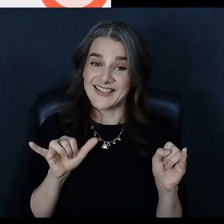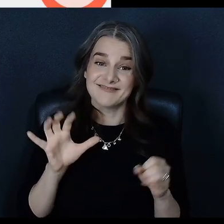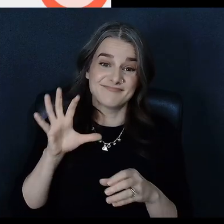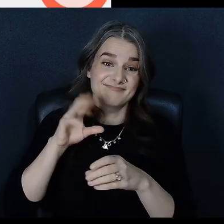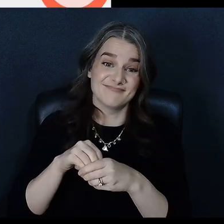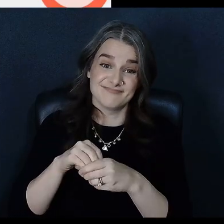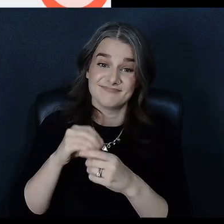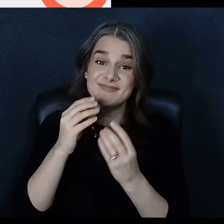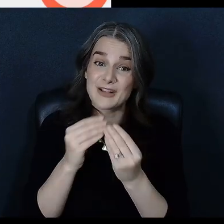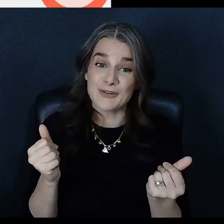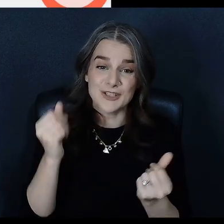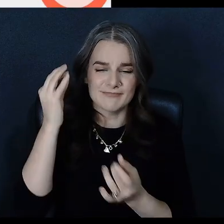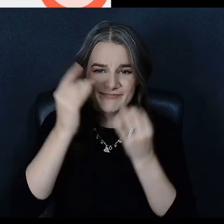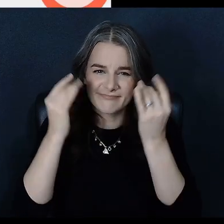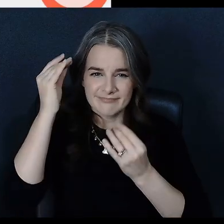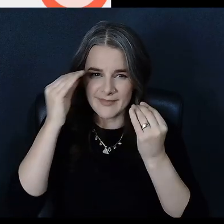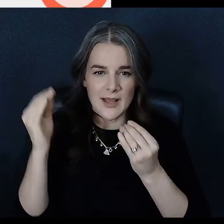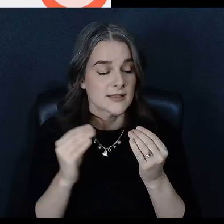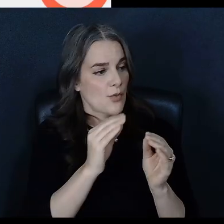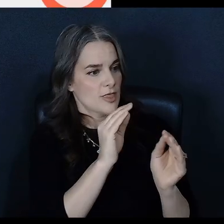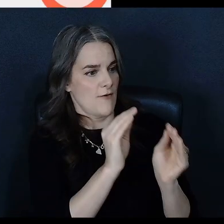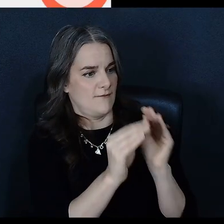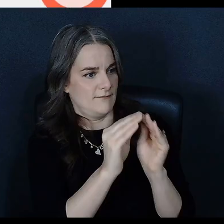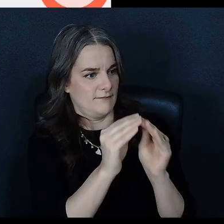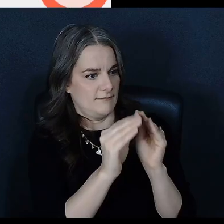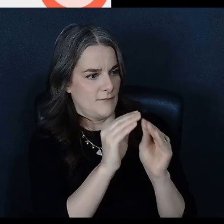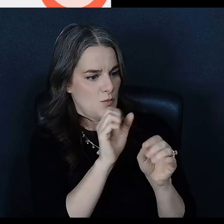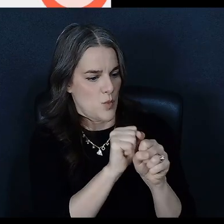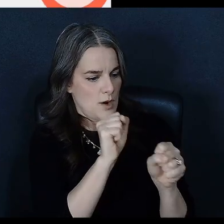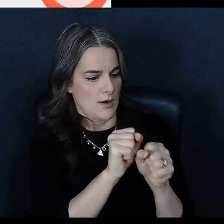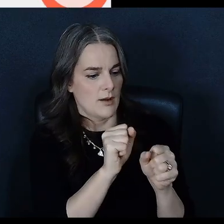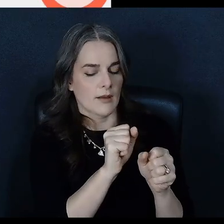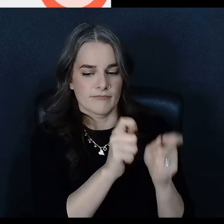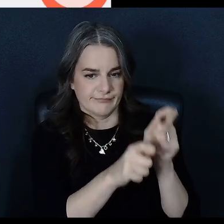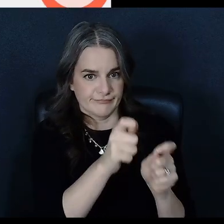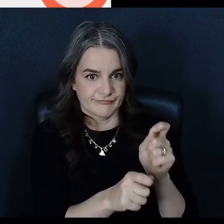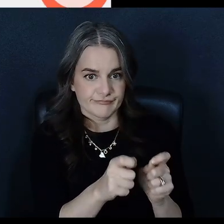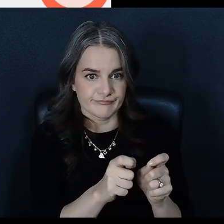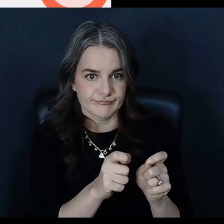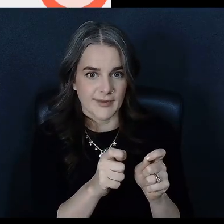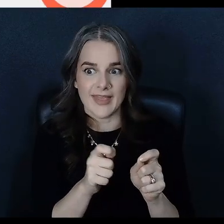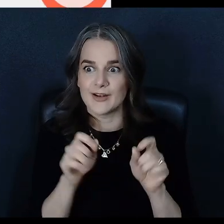So then they revise their work and they fix it, and then they do this whole thing over again. One of the most cognitively demanding tools